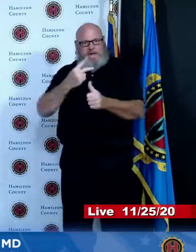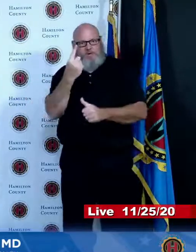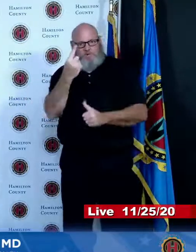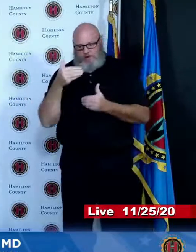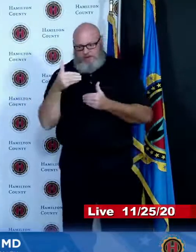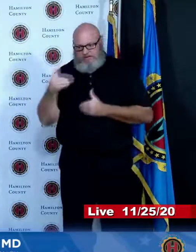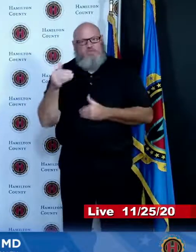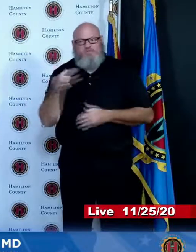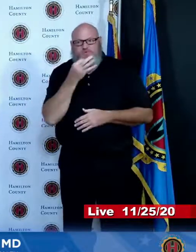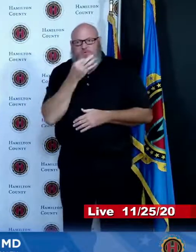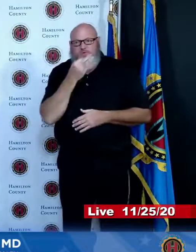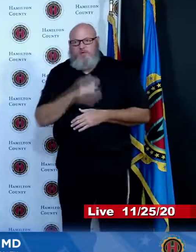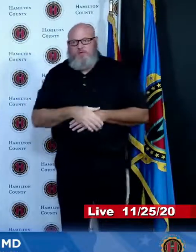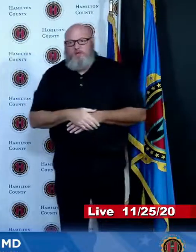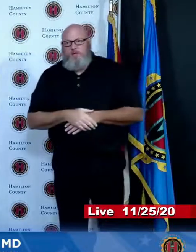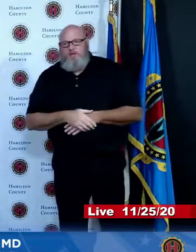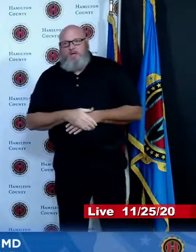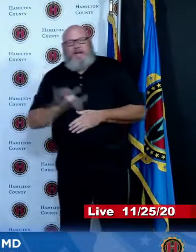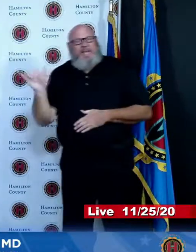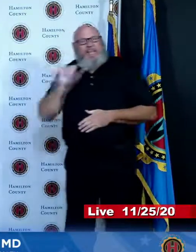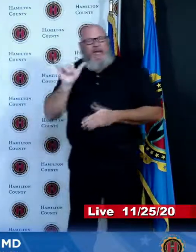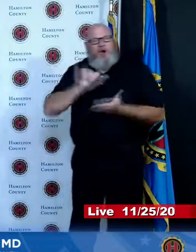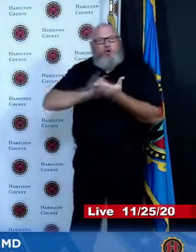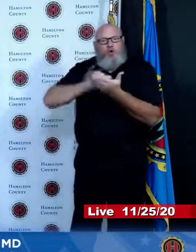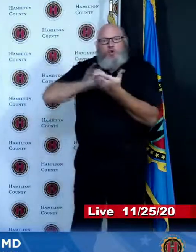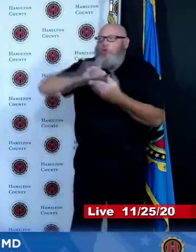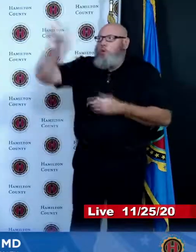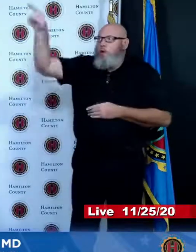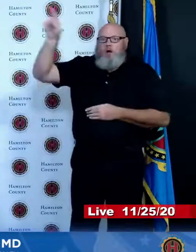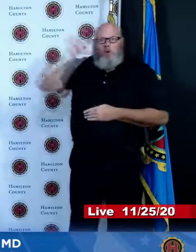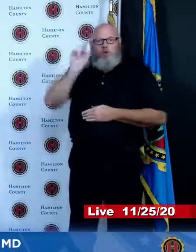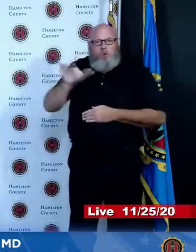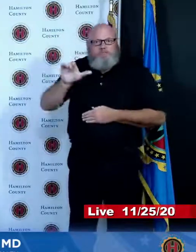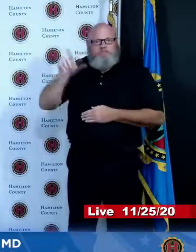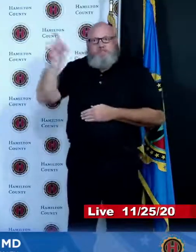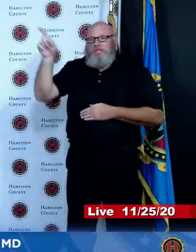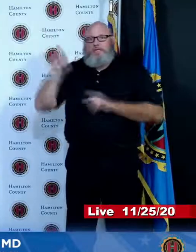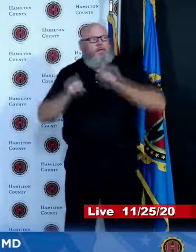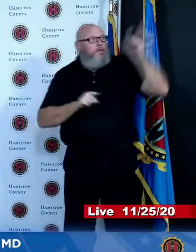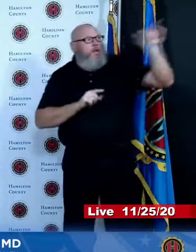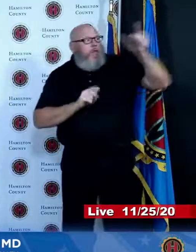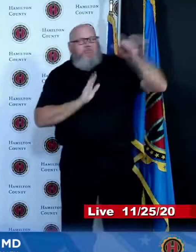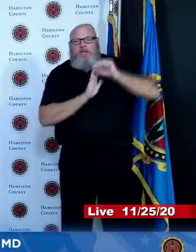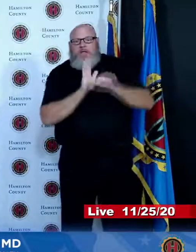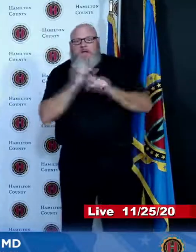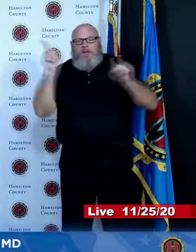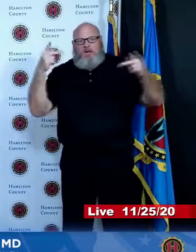I just want to try and be that bridge to connect both of those both sides of that story